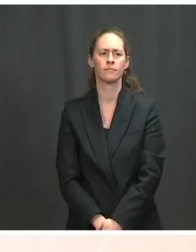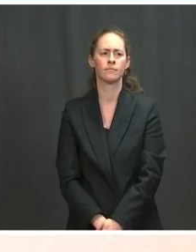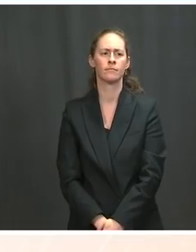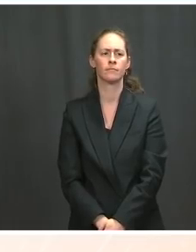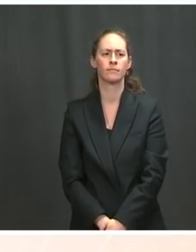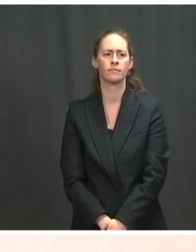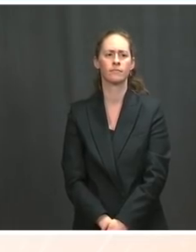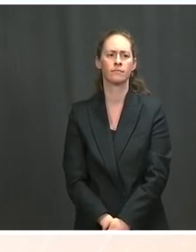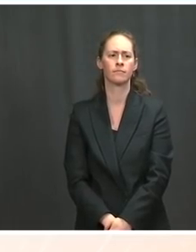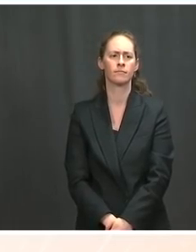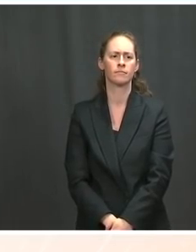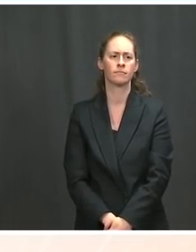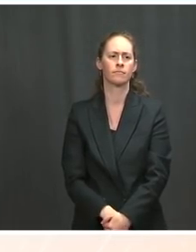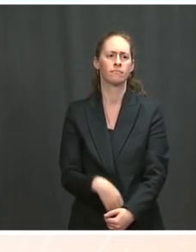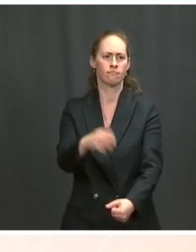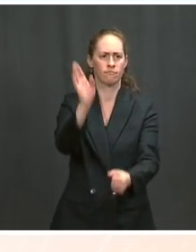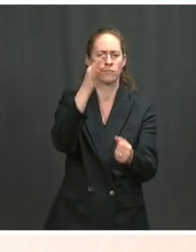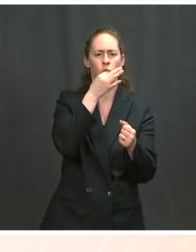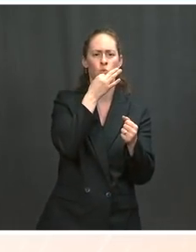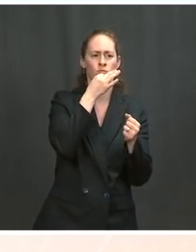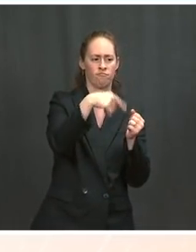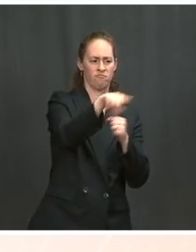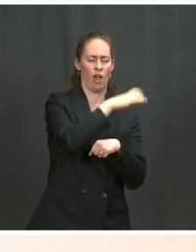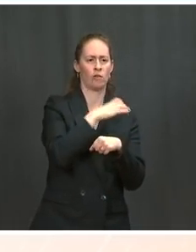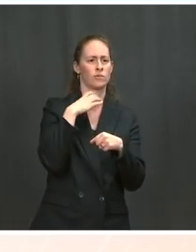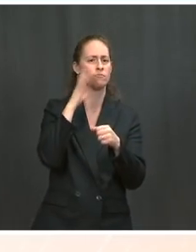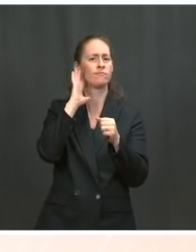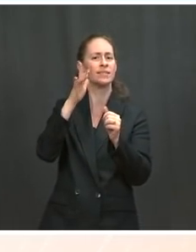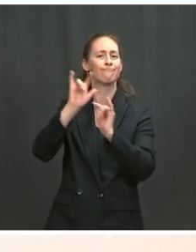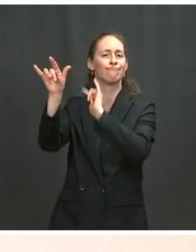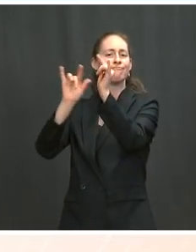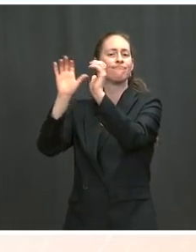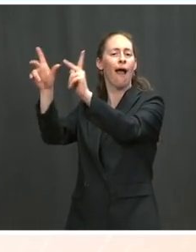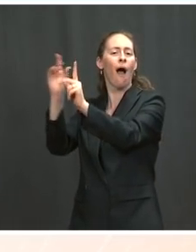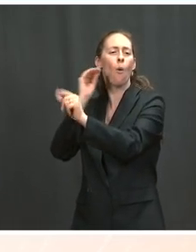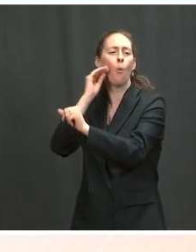Why hasn't the administration prioritized naming an ambassador to Israel?